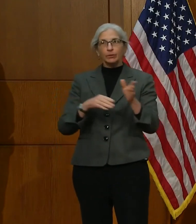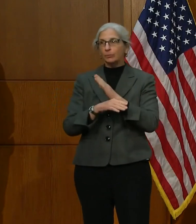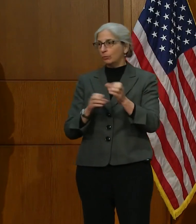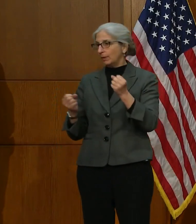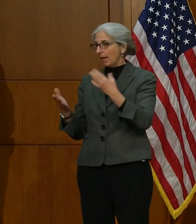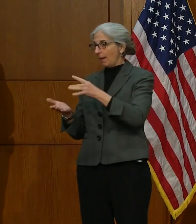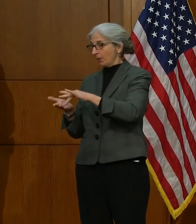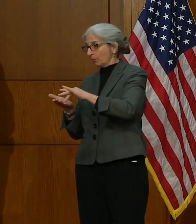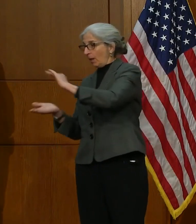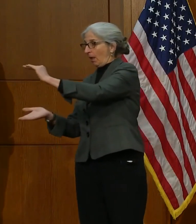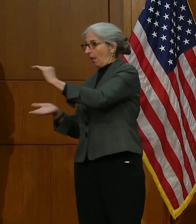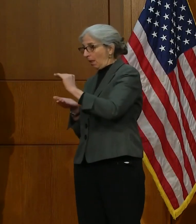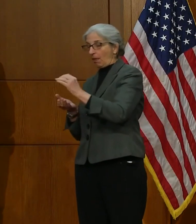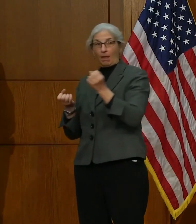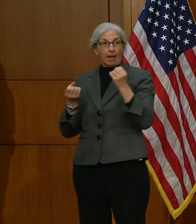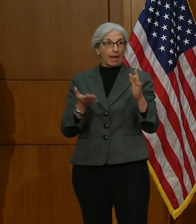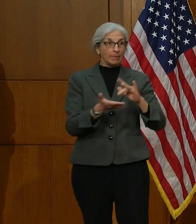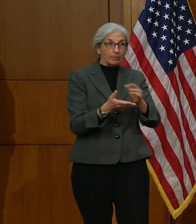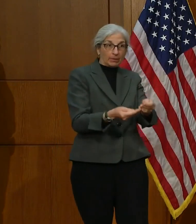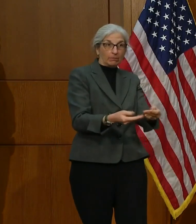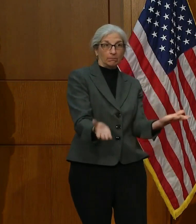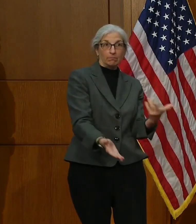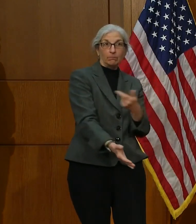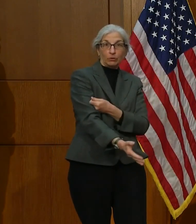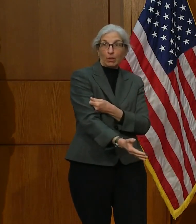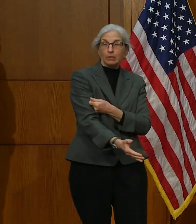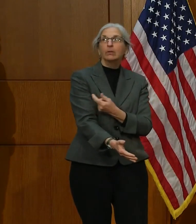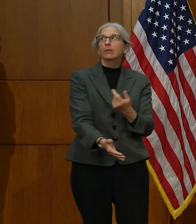ABOUT THE NUMERATOR AND THE DENOMINATOR AND THE DELTA BETWEEN DOSES THAT WE RECEIVED